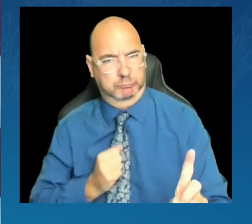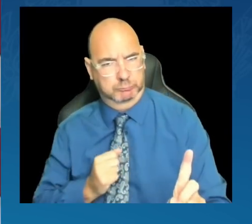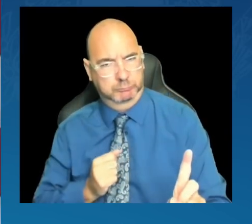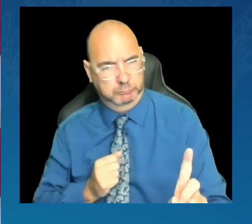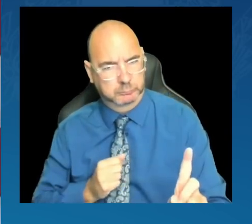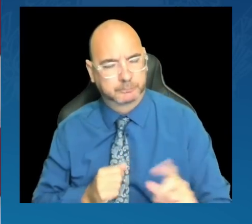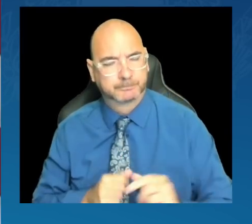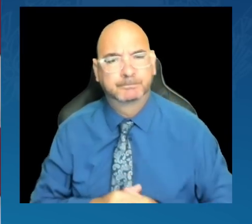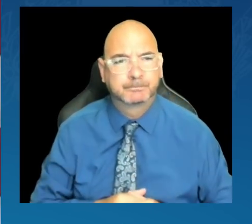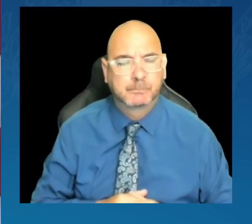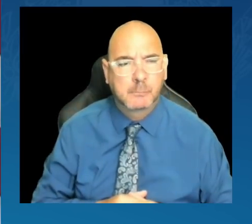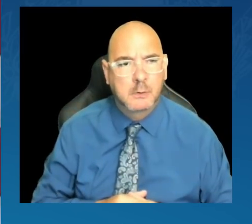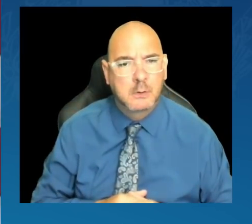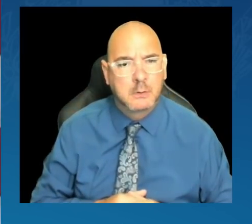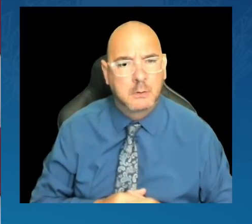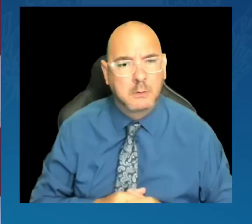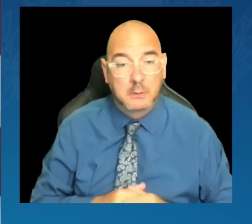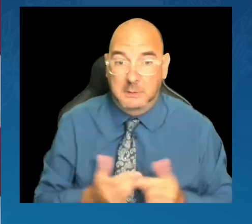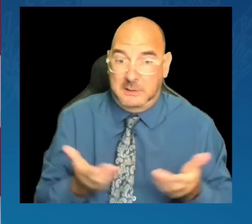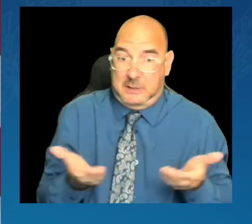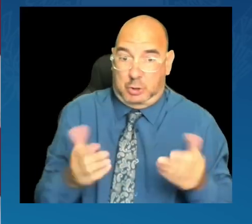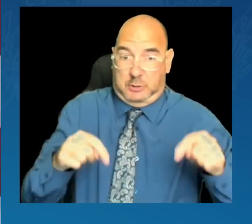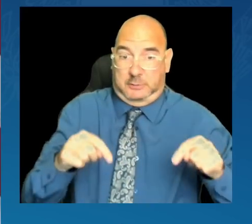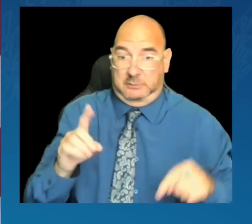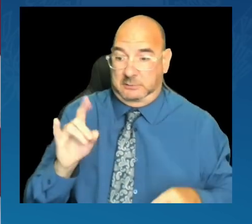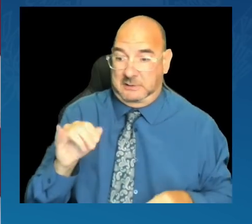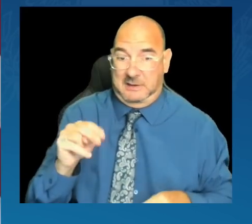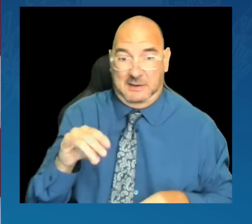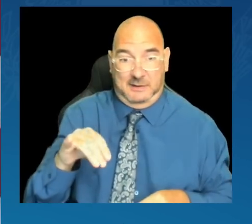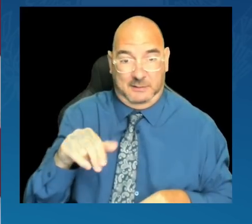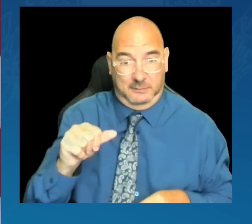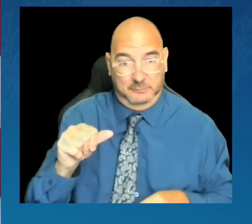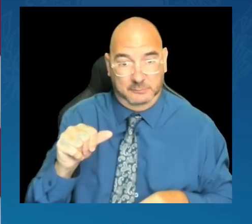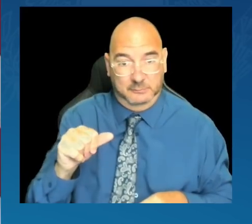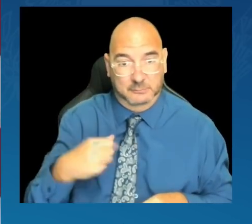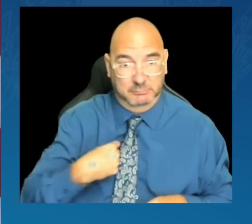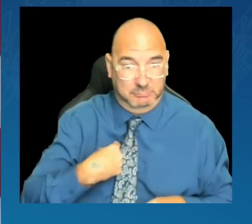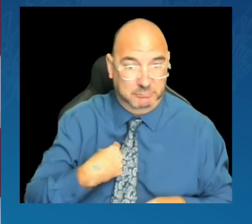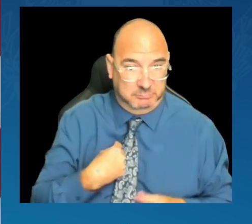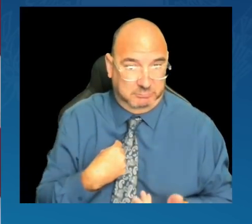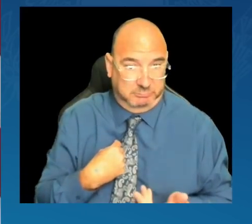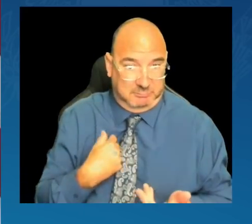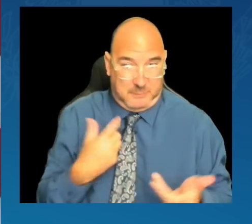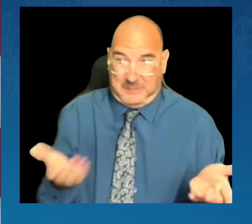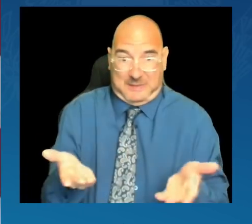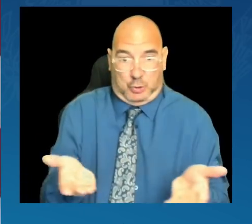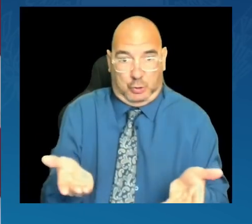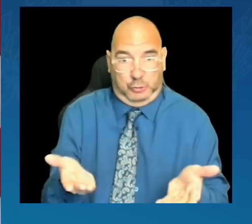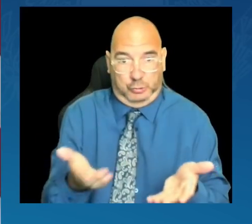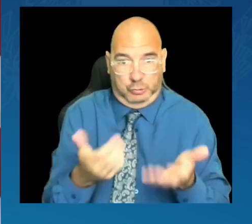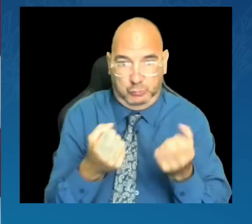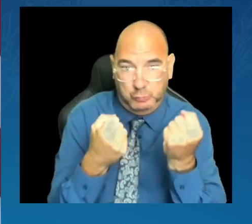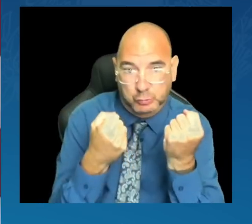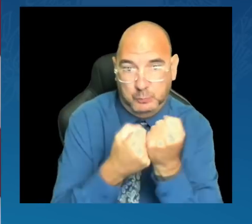Here in Indiana, I am here to support these extraordinary and courageous leaders